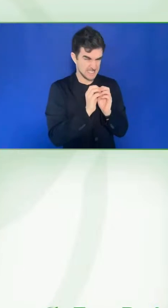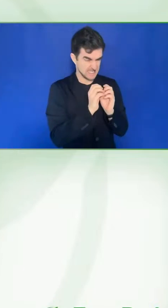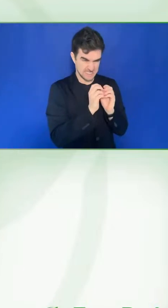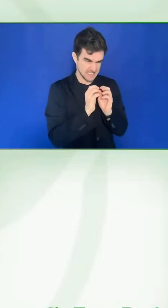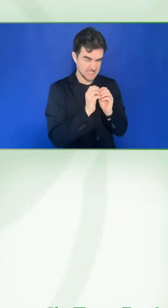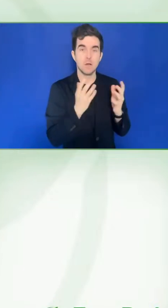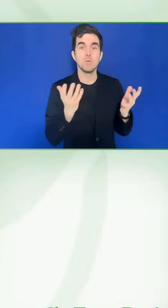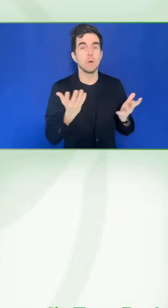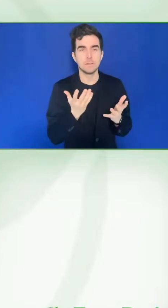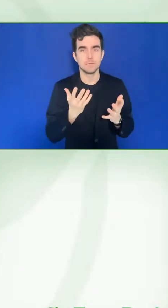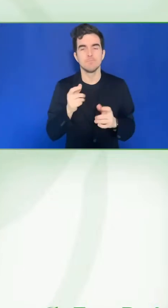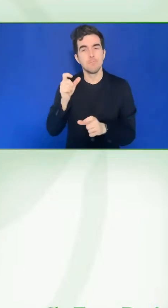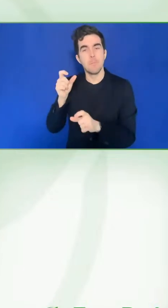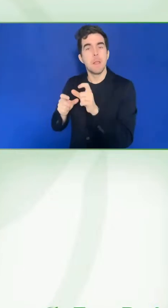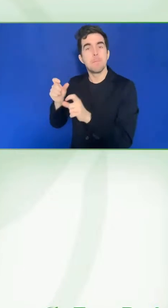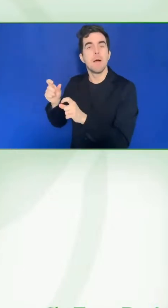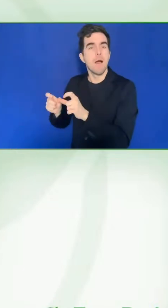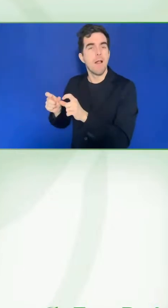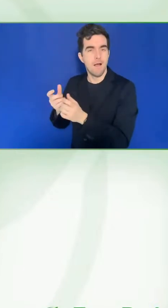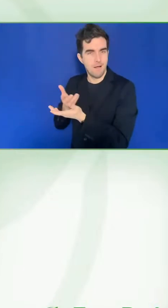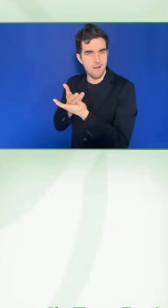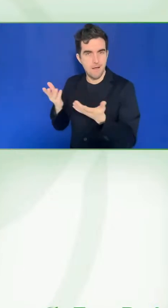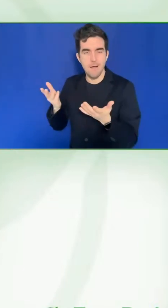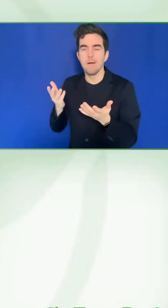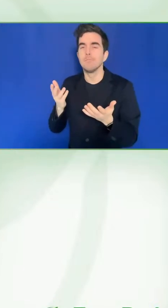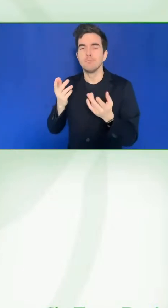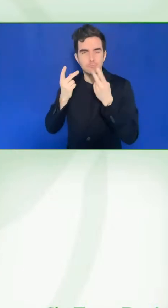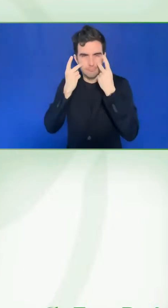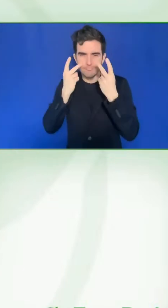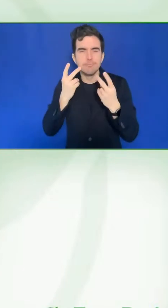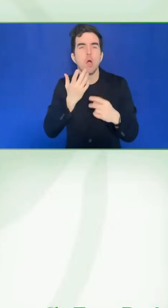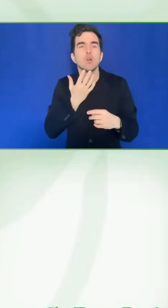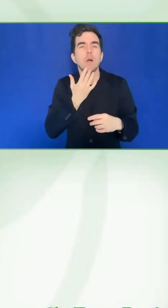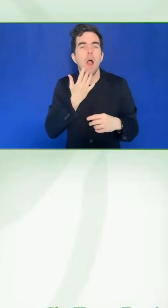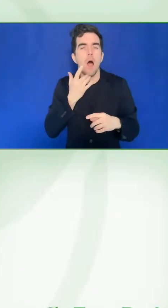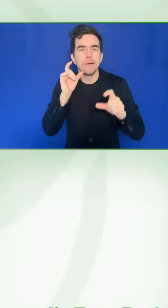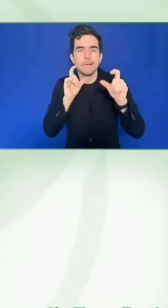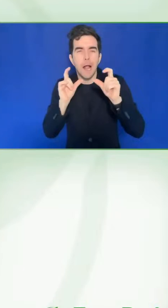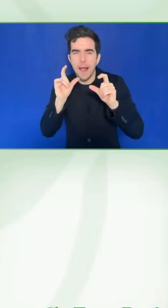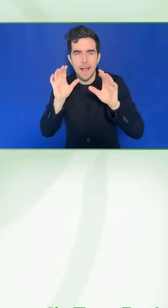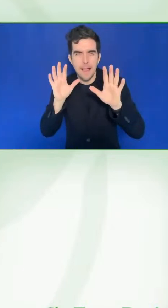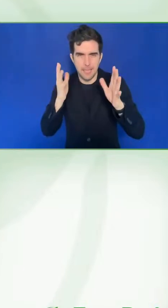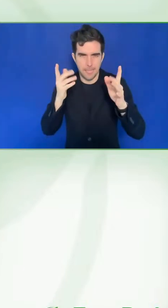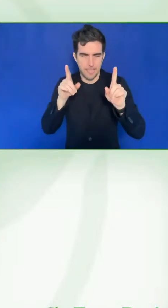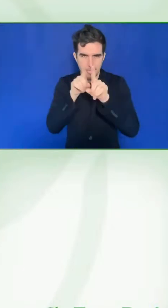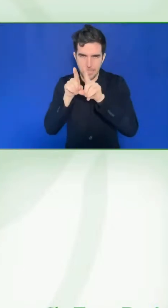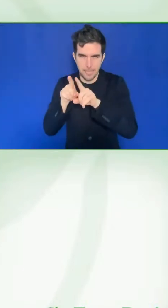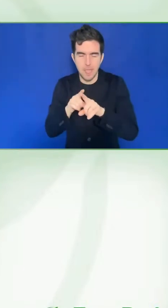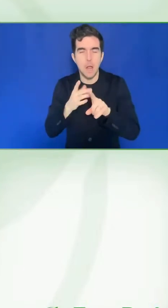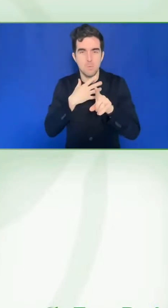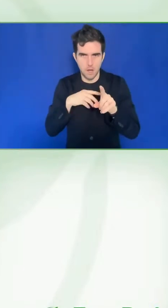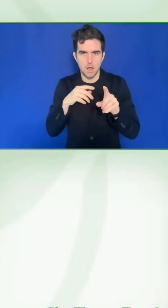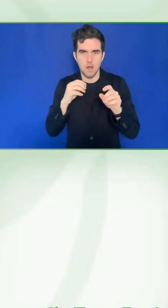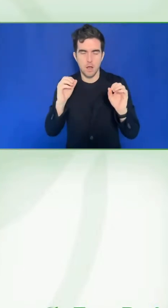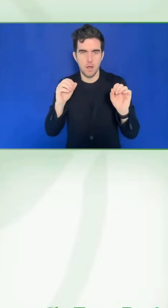if travel to Japan is something that you can do, I highly recommend it. Finally, network building is all about relationship development. That follow-up is really important. I am often amazed at how quickly the Japanese write back to me, and often I struggled to keep up.